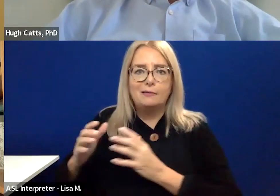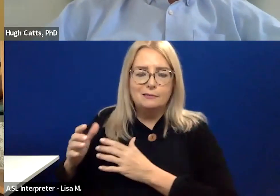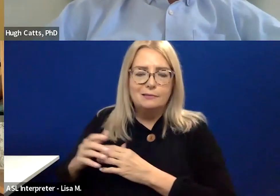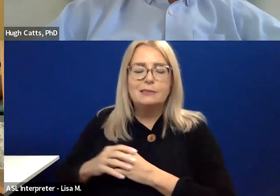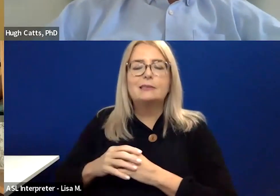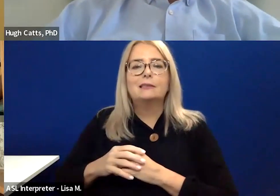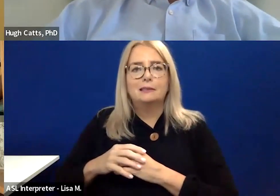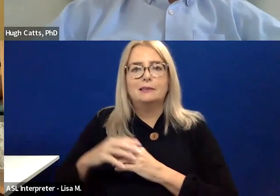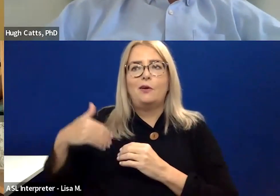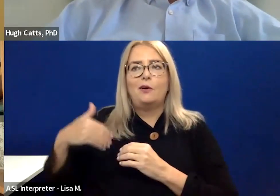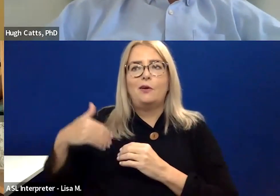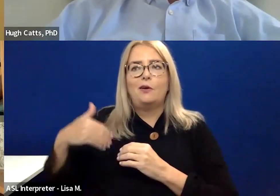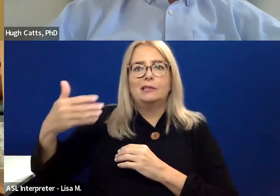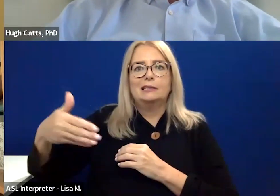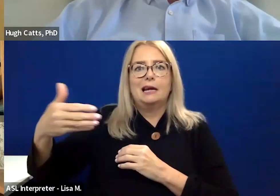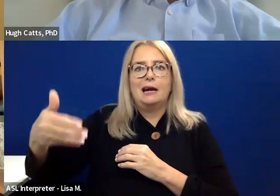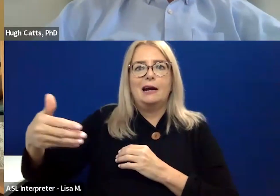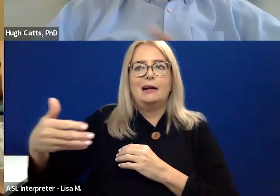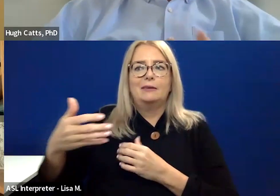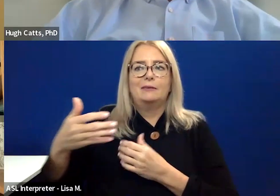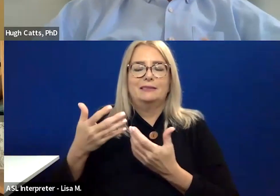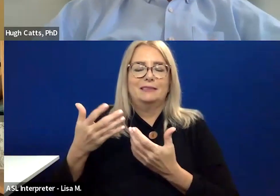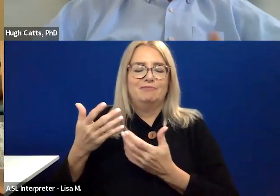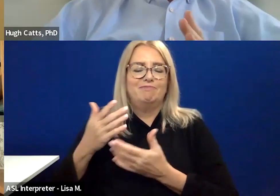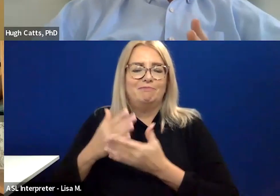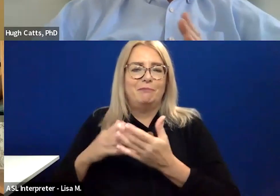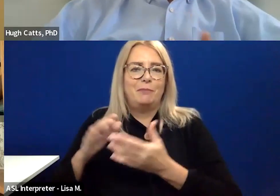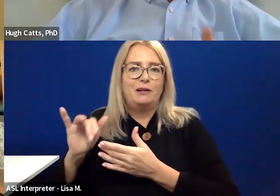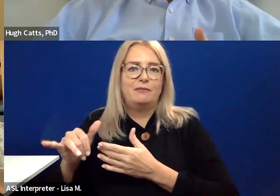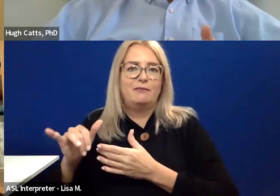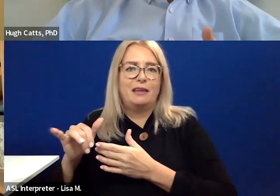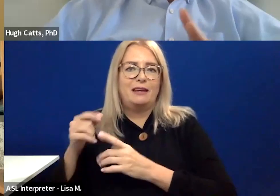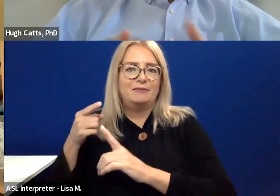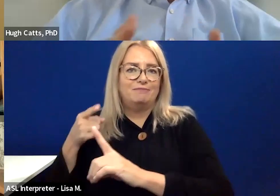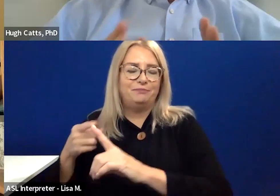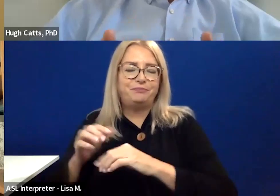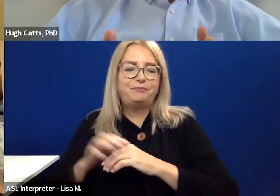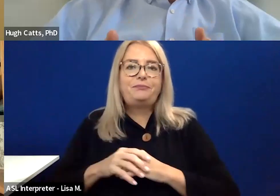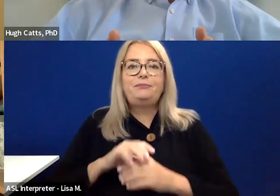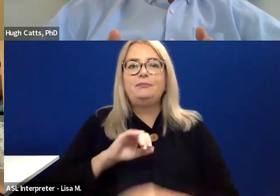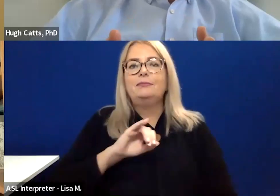the the picture yeah well that's what Jimmy Kim did in his study that's what's unique about his